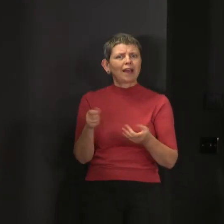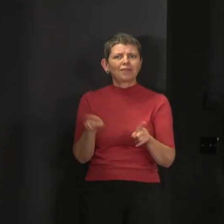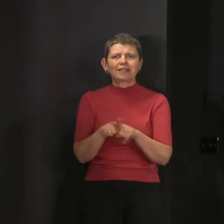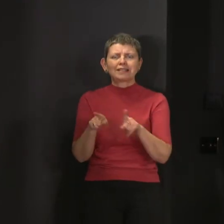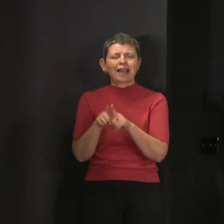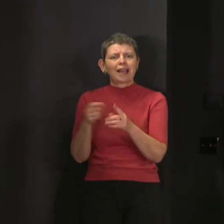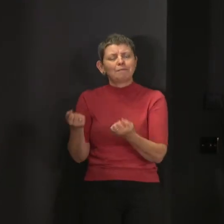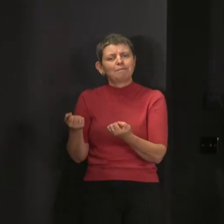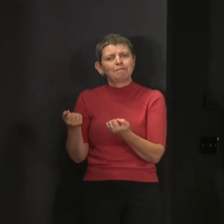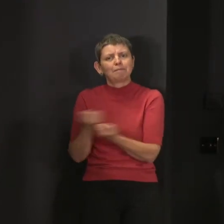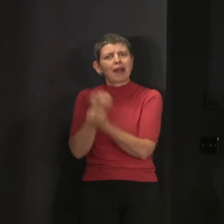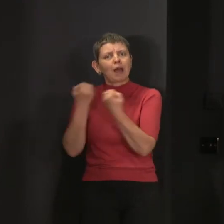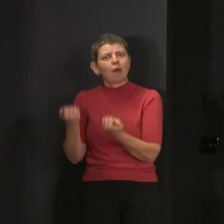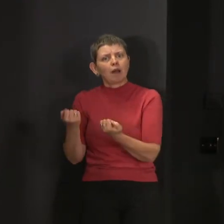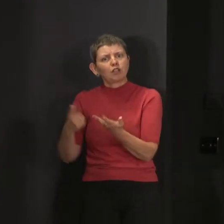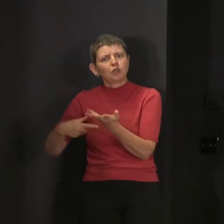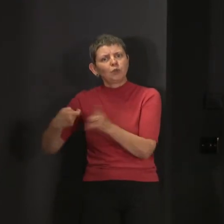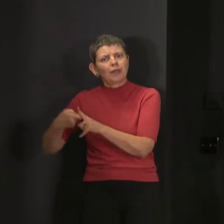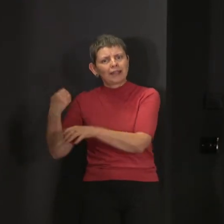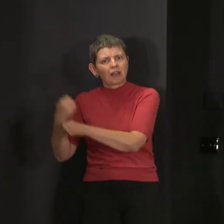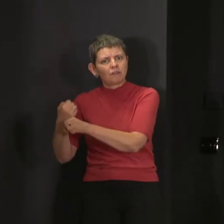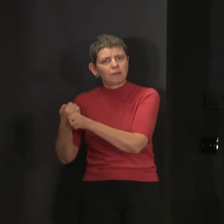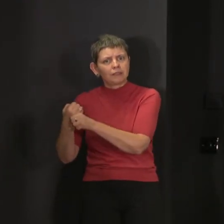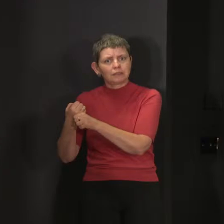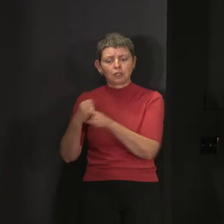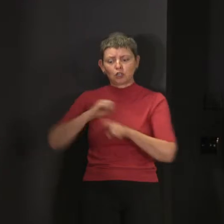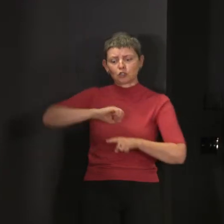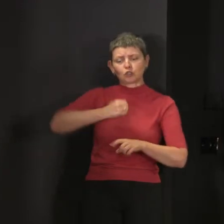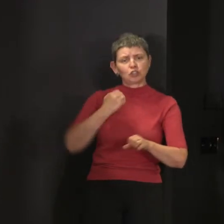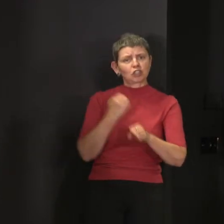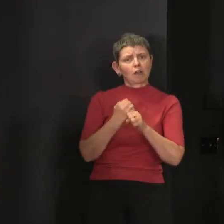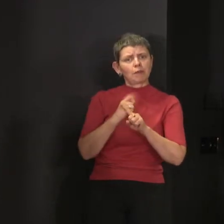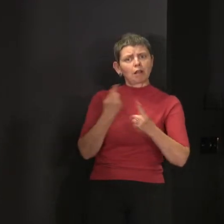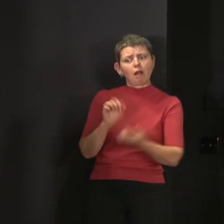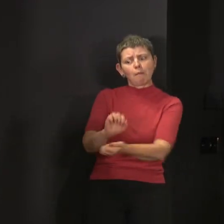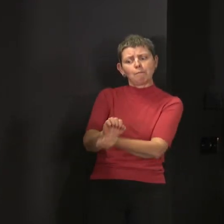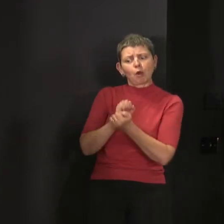we have a fiscal stimulus for the economy or indeed to support key sectors, so I think